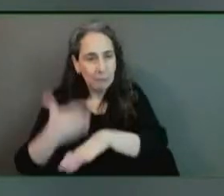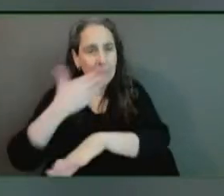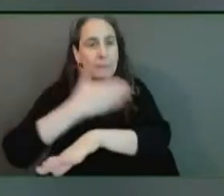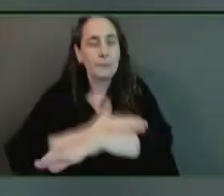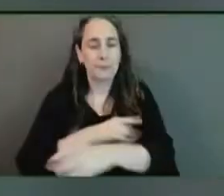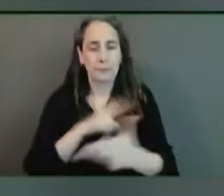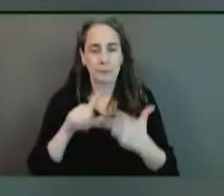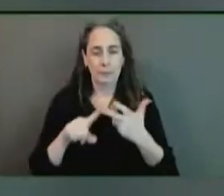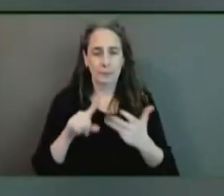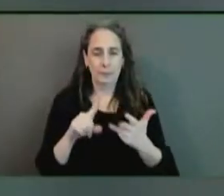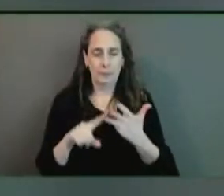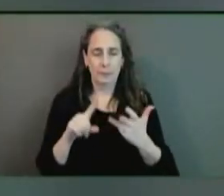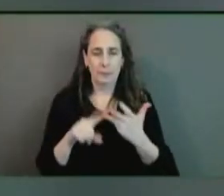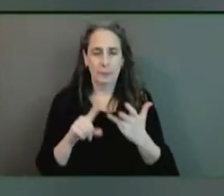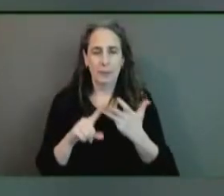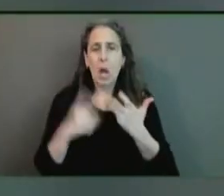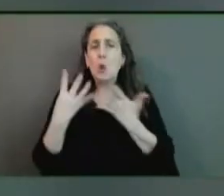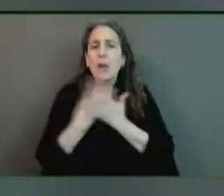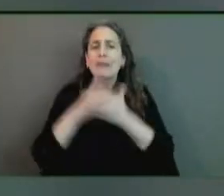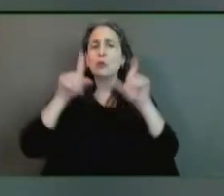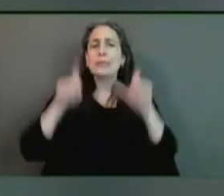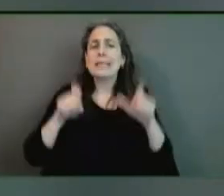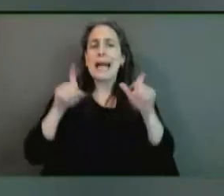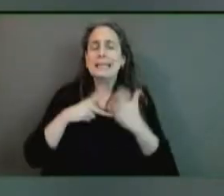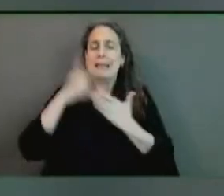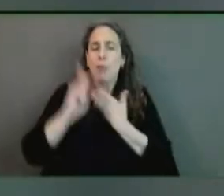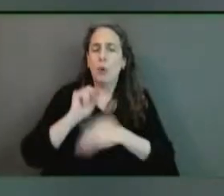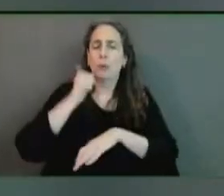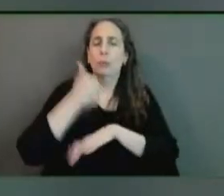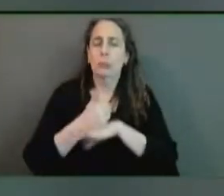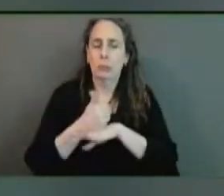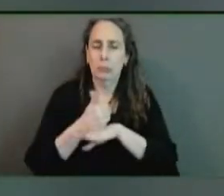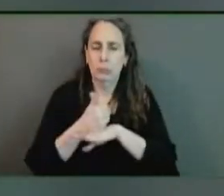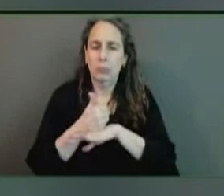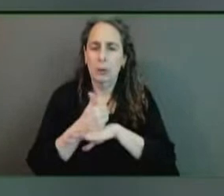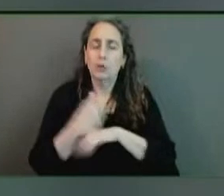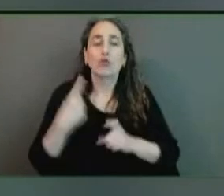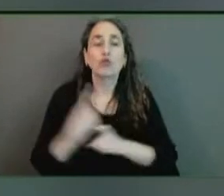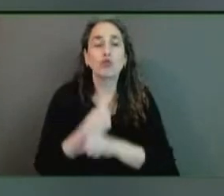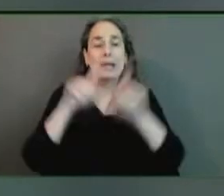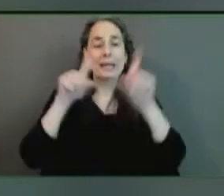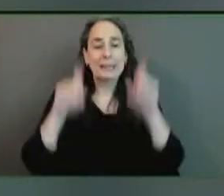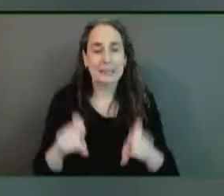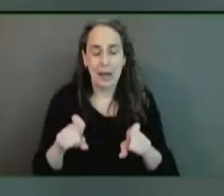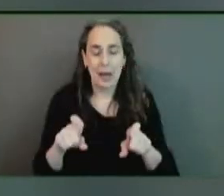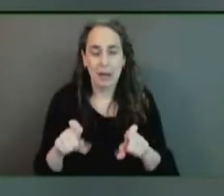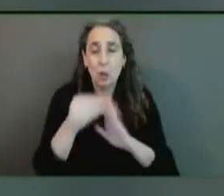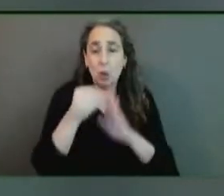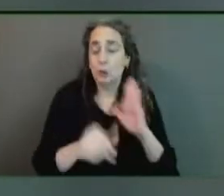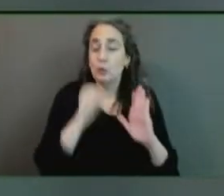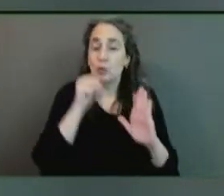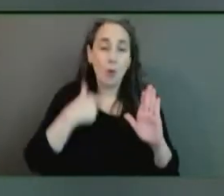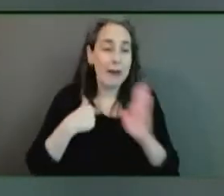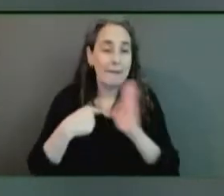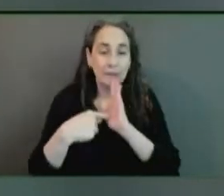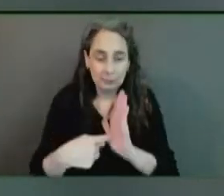enhanced our air filtration and ventilation systems. We have a robust screening testing program